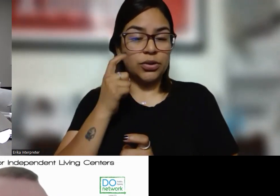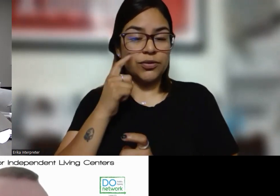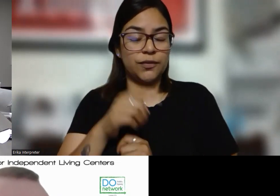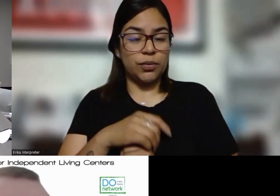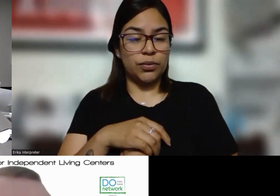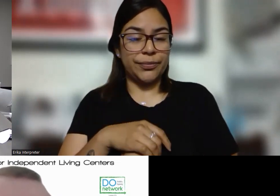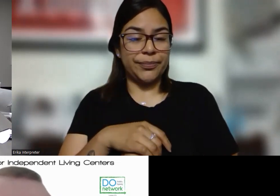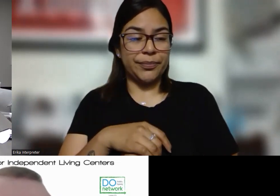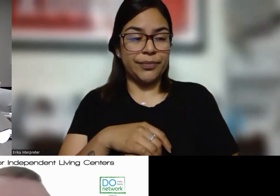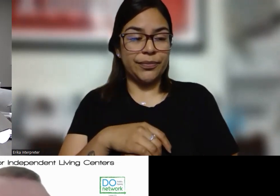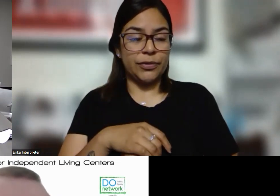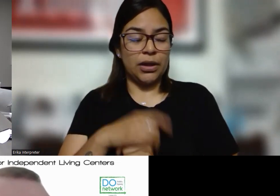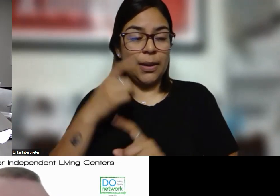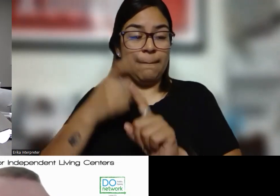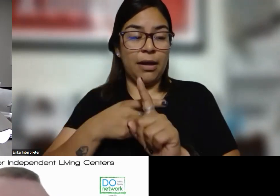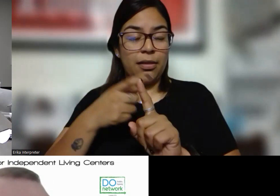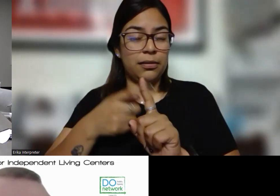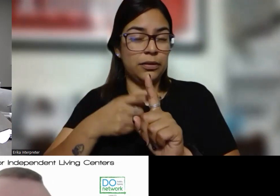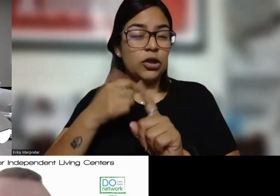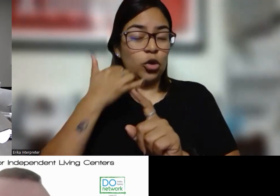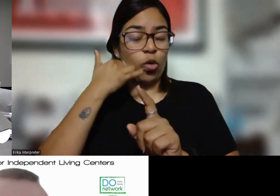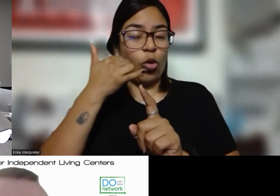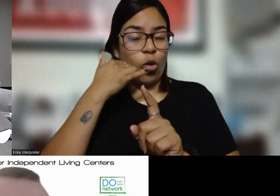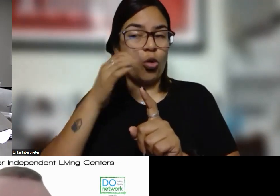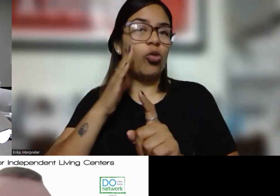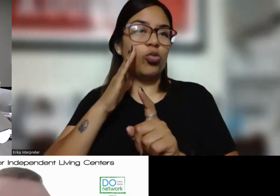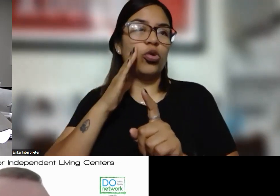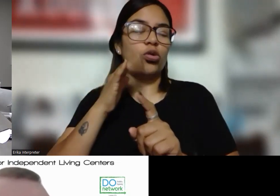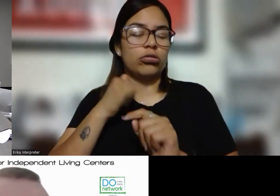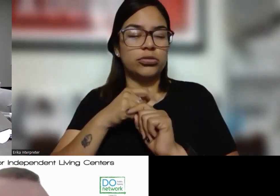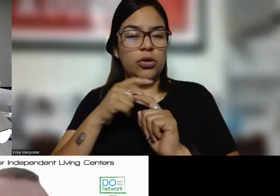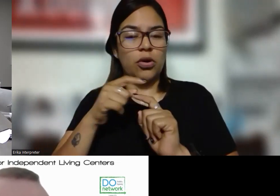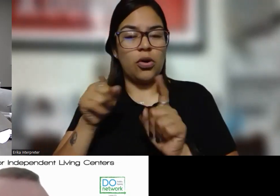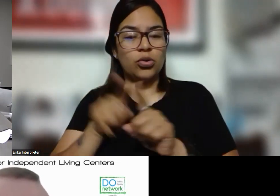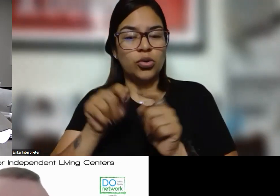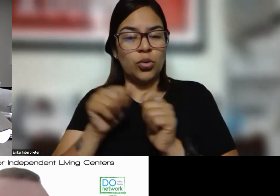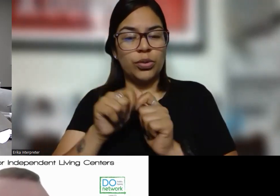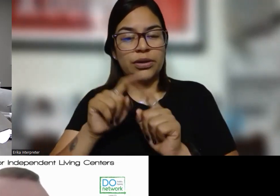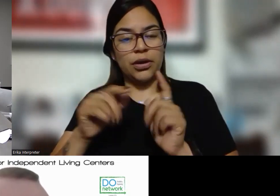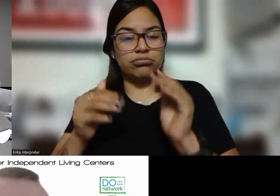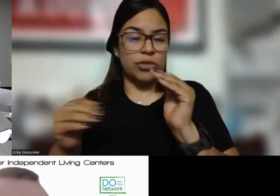uh monthly calls soon and uh then calls with Deputy directors and also staff to to really